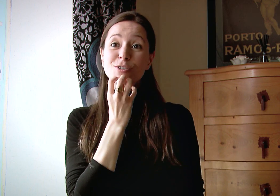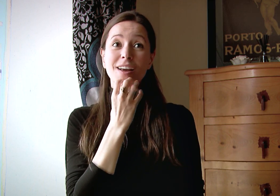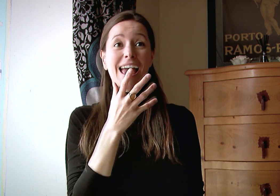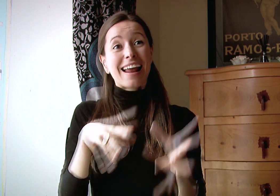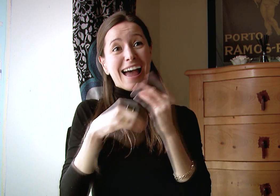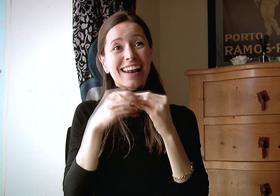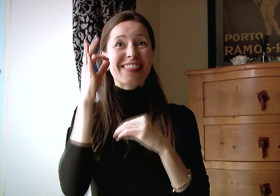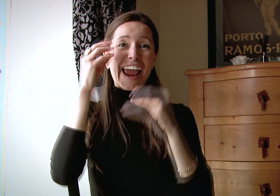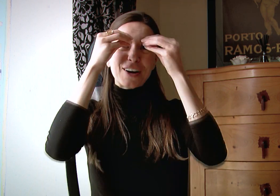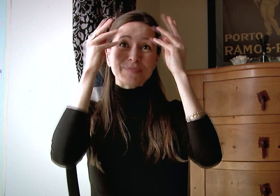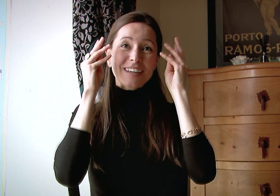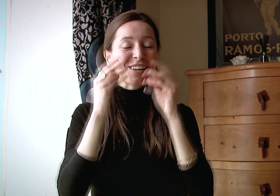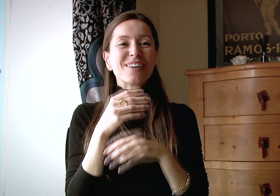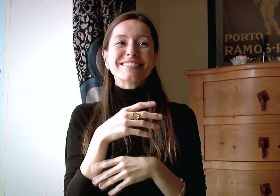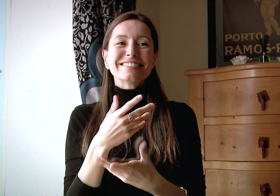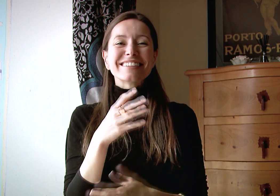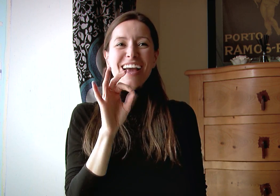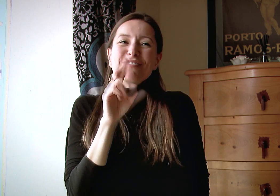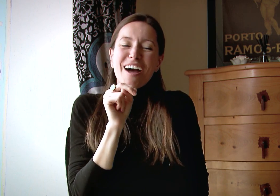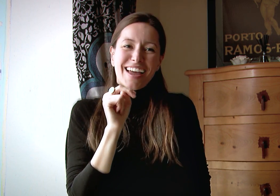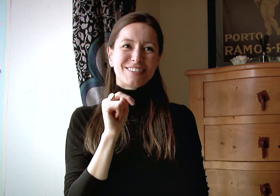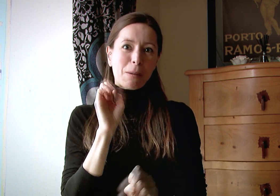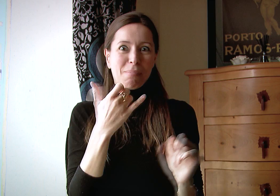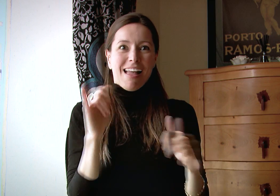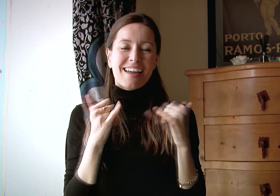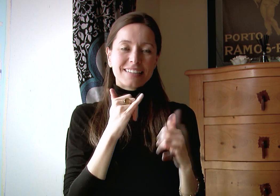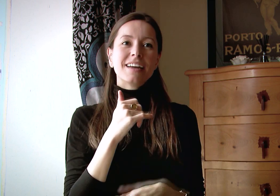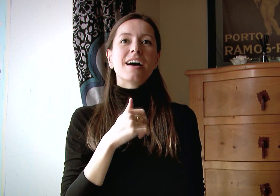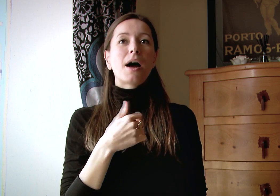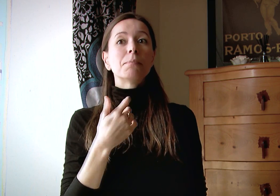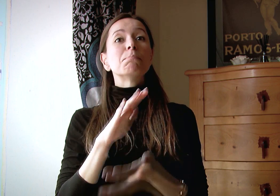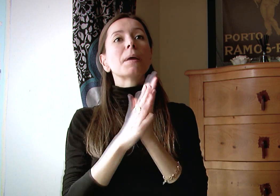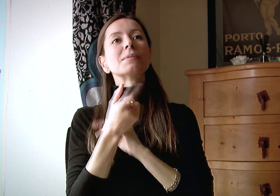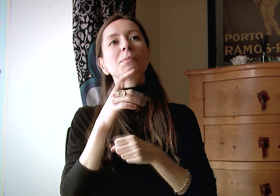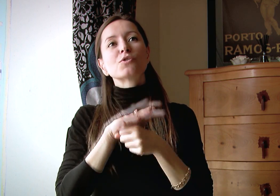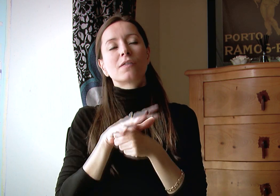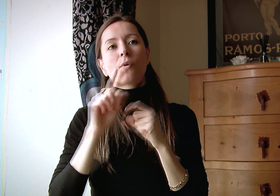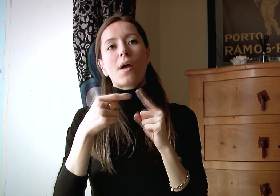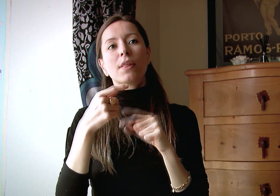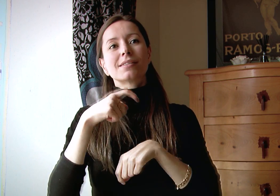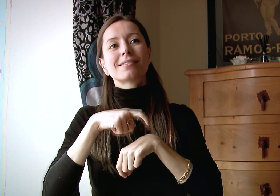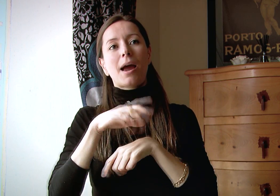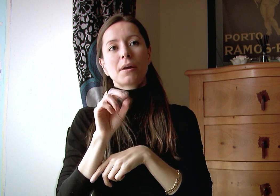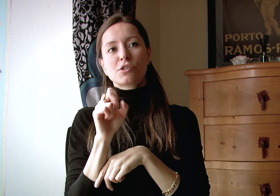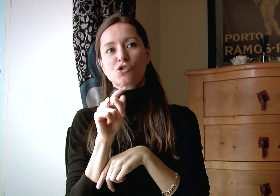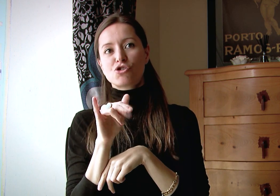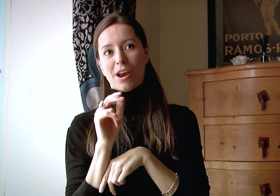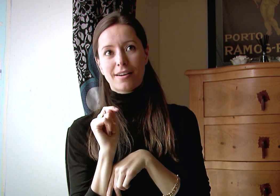chin. And the hair. It's fun to play with! It gets stressful when there's a time constraint.